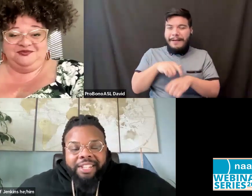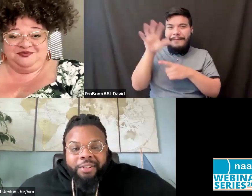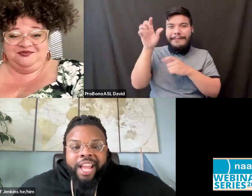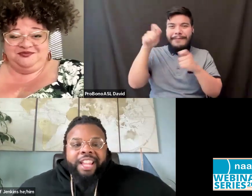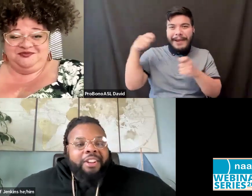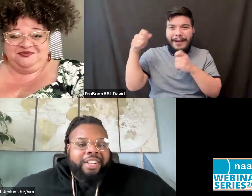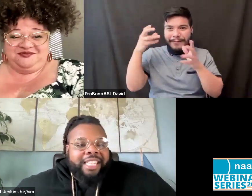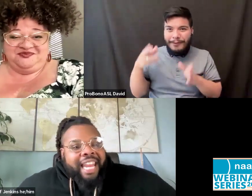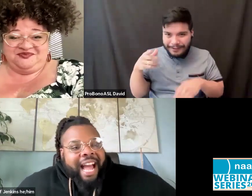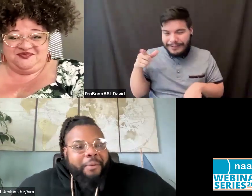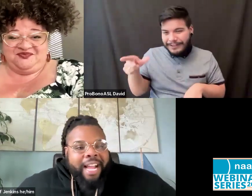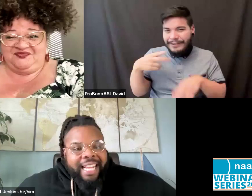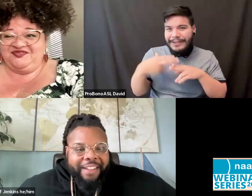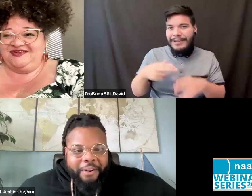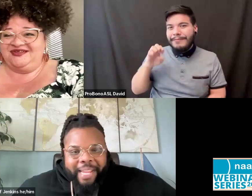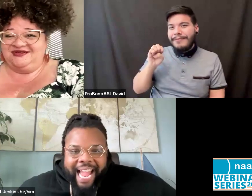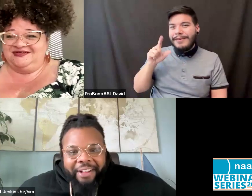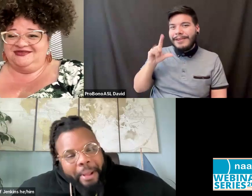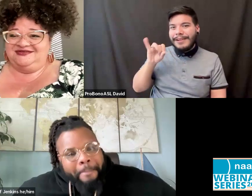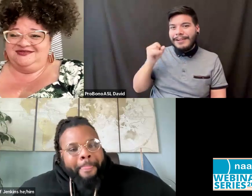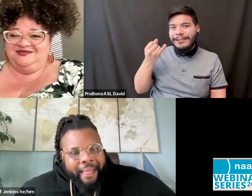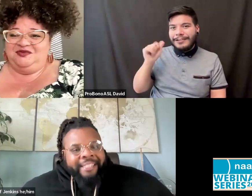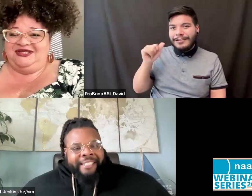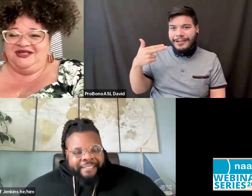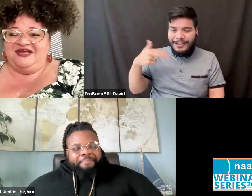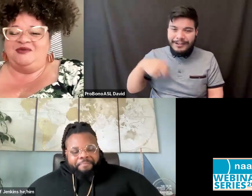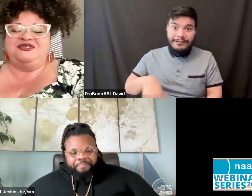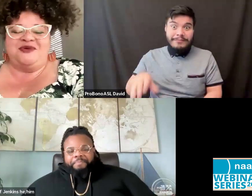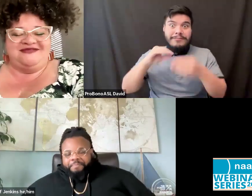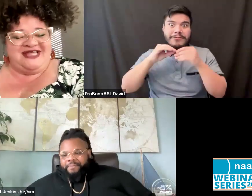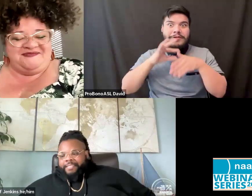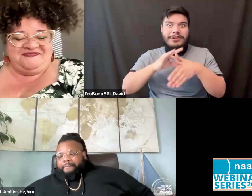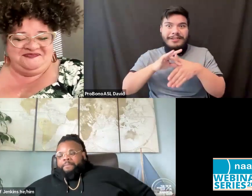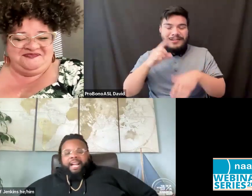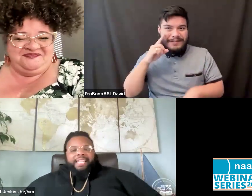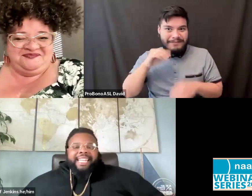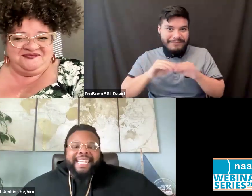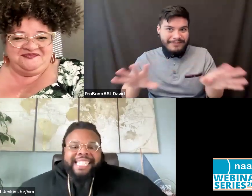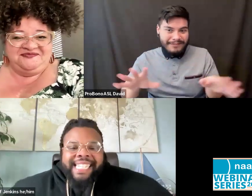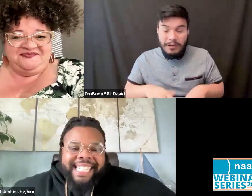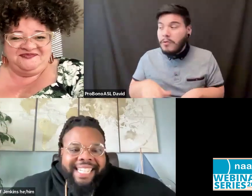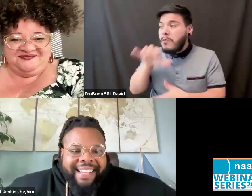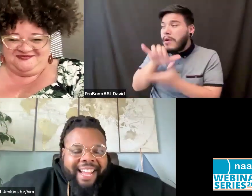So now we're going to see a lot more content for me now. We love it. And what's your wife's name? The Lisa.